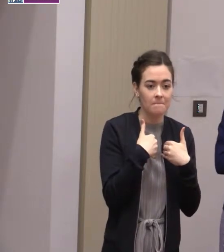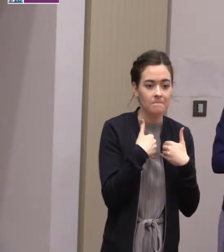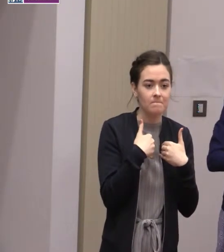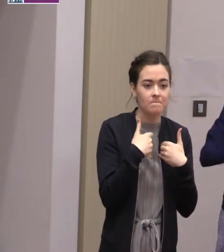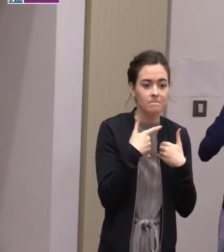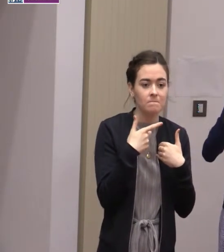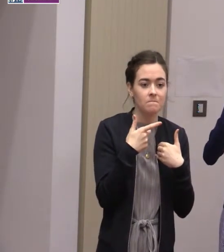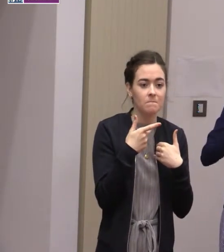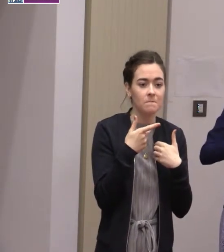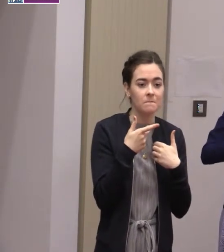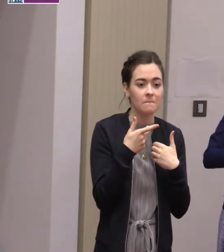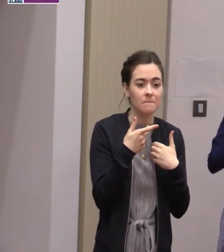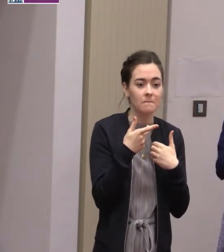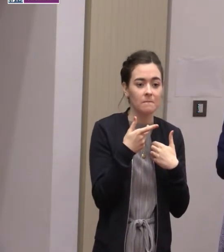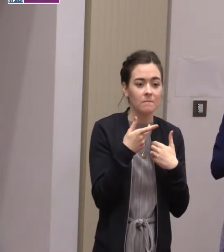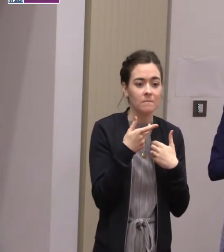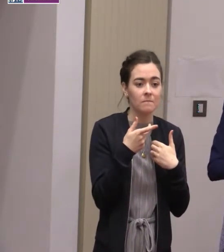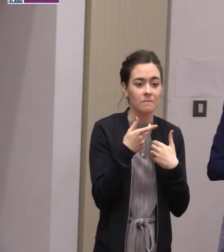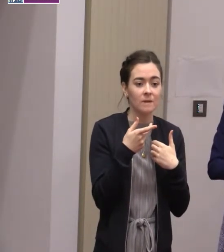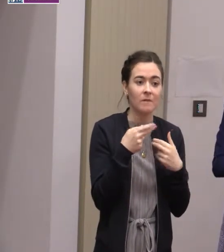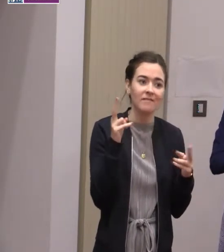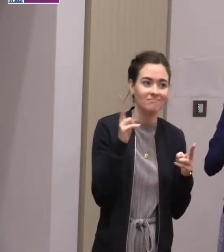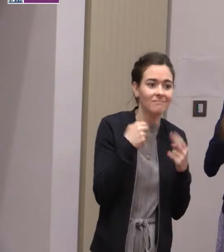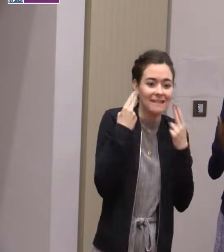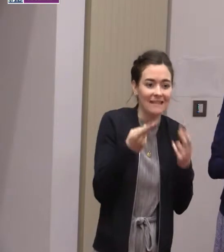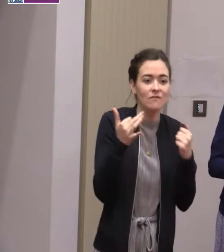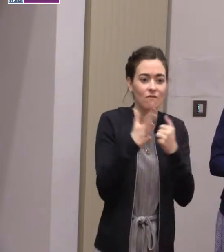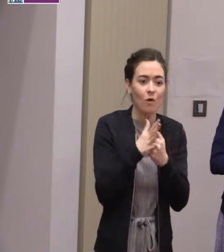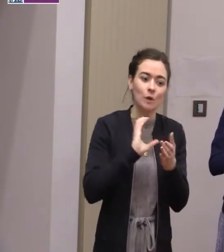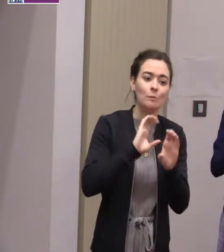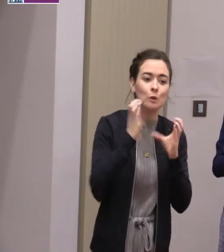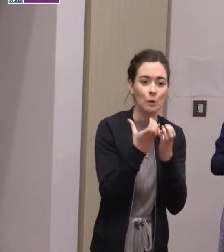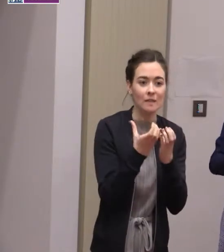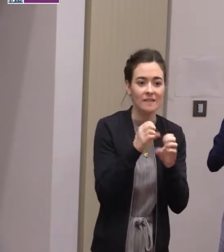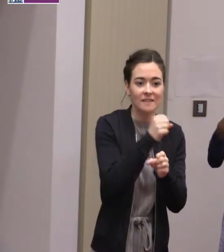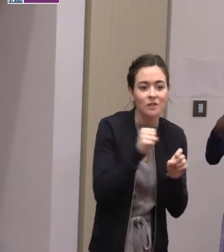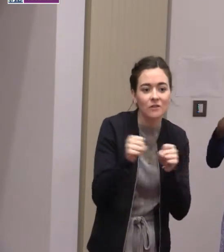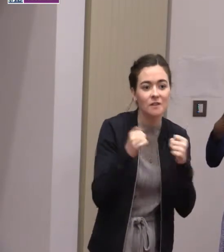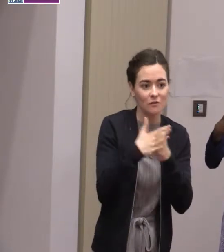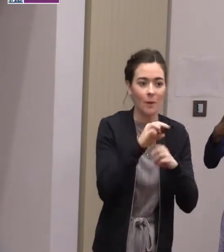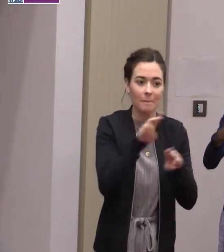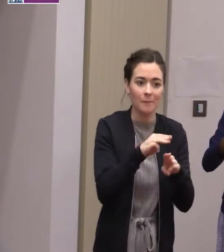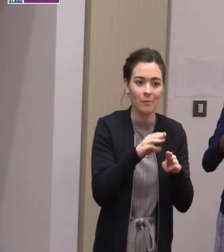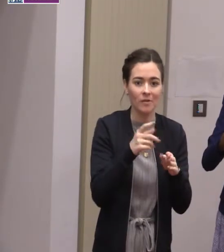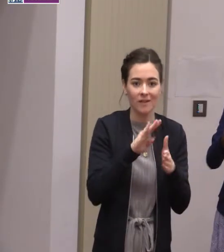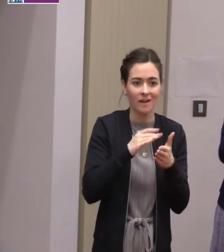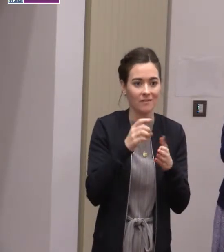It is one thing if you have family who are supportive, because by and large, they will